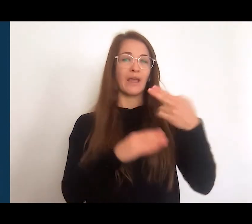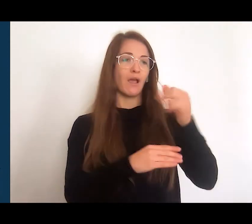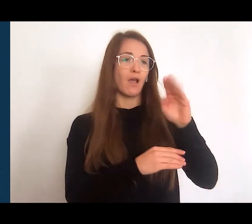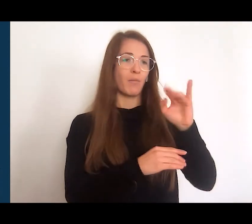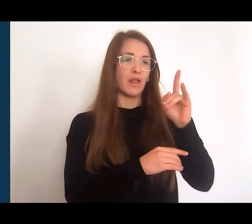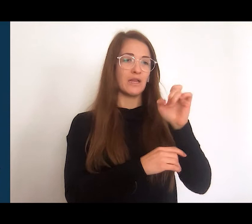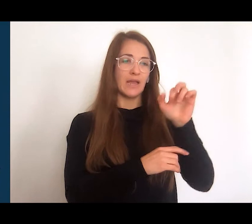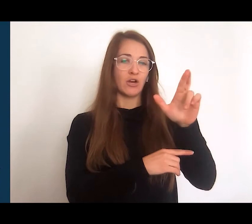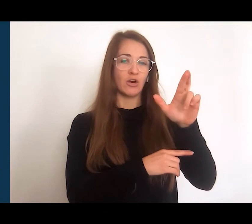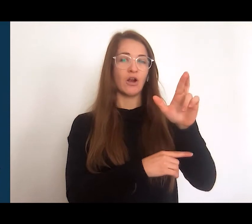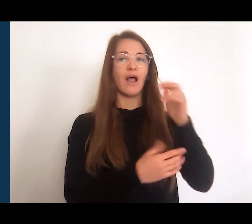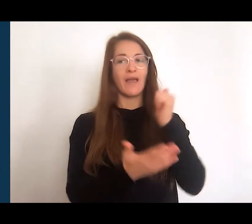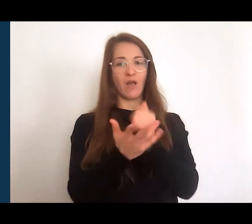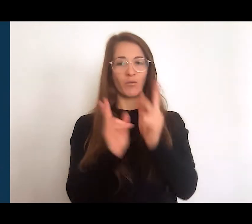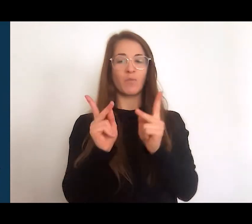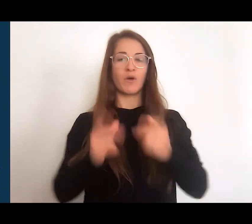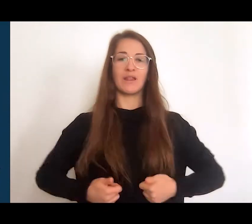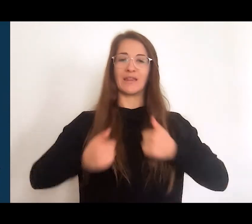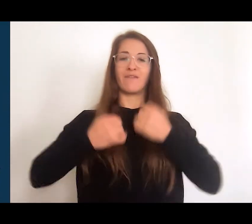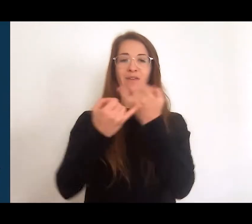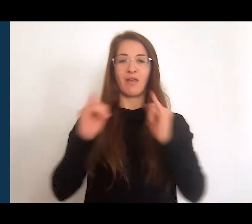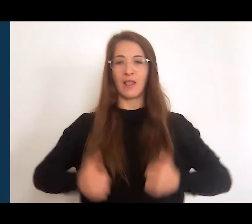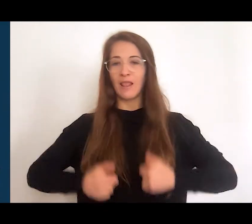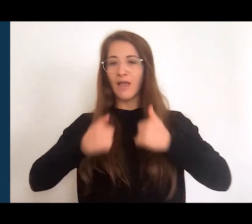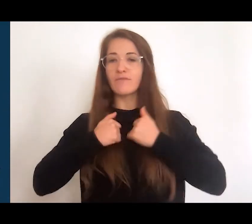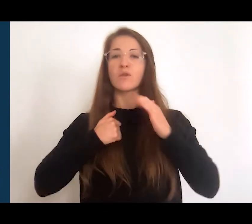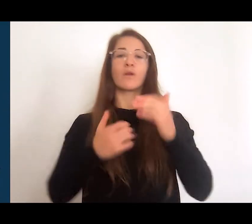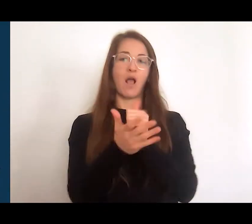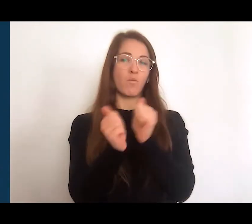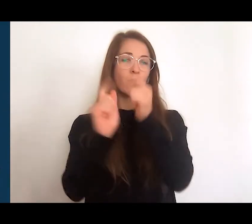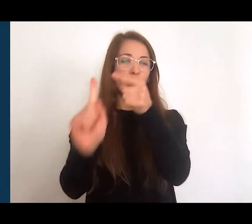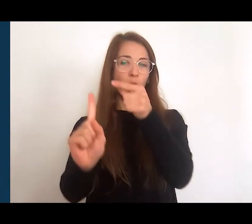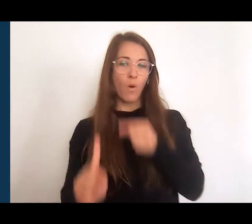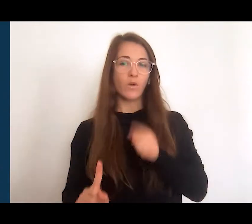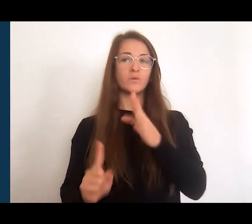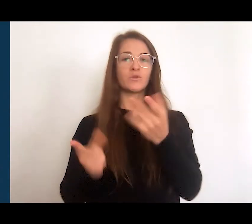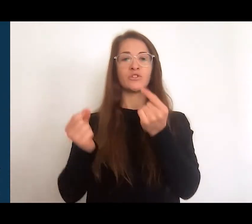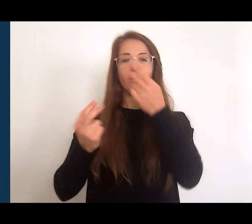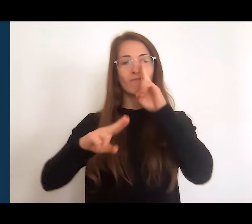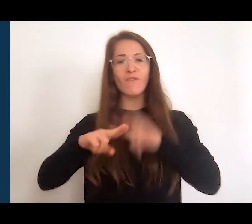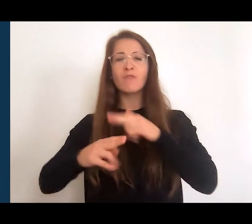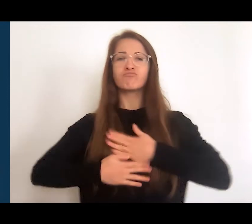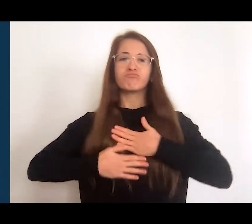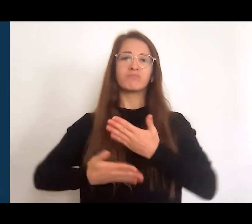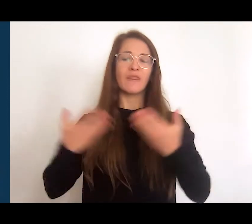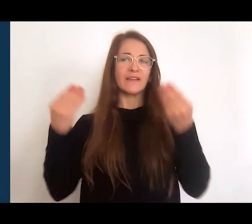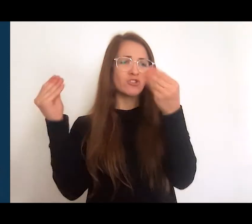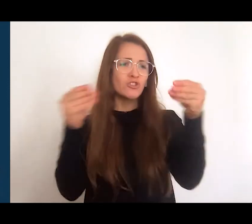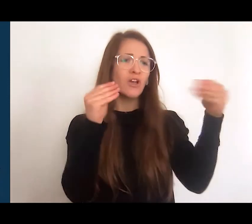COMMUNITY HABILITATOR AND I HELP INDIVIDUALS LIVE INDEPENDENT LIFE, AND HELPED THEM WITH THEIR